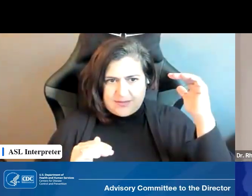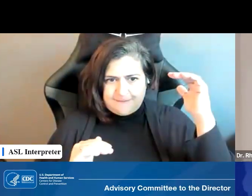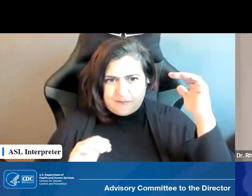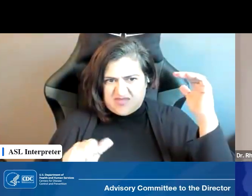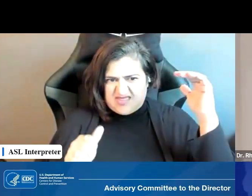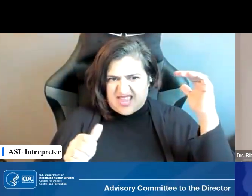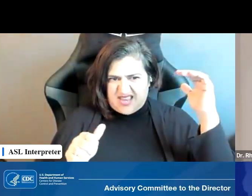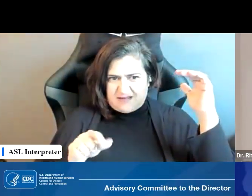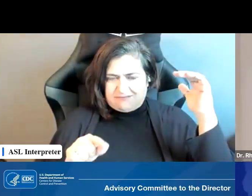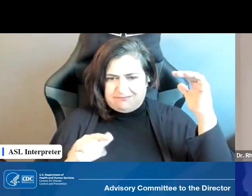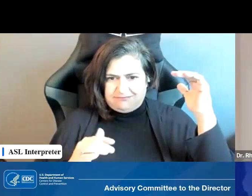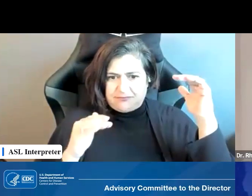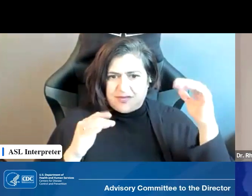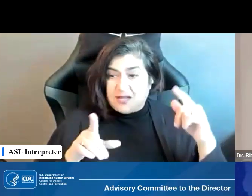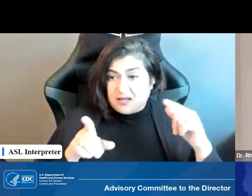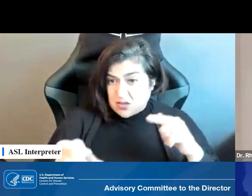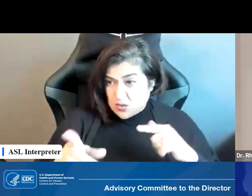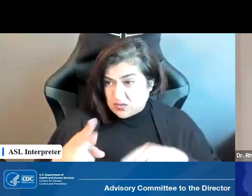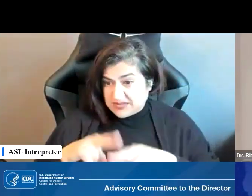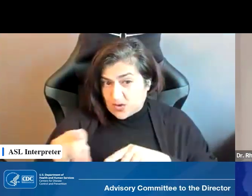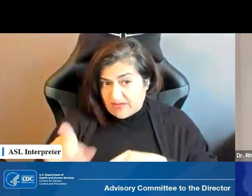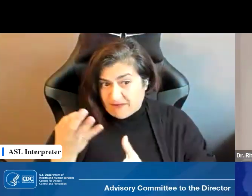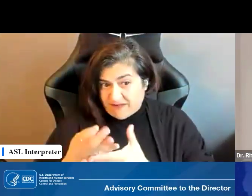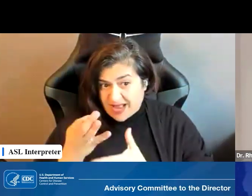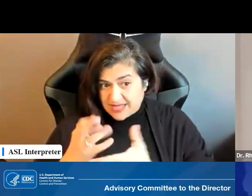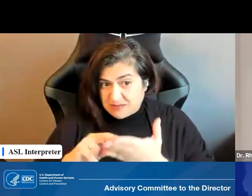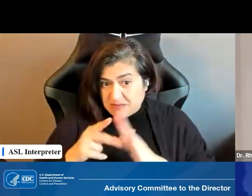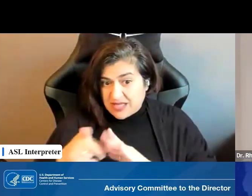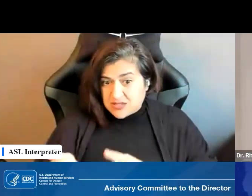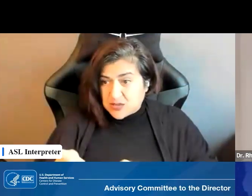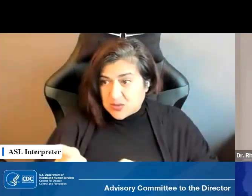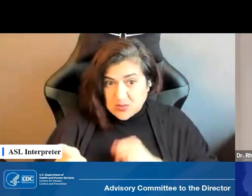Just because you're sitting over there in finance doesn't mean that you are off the hook.